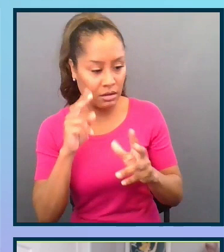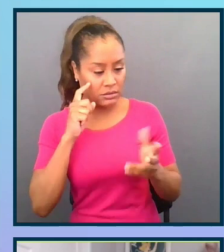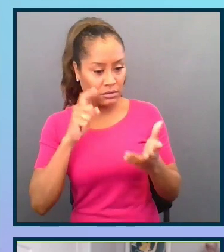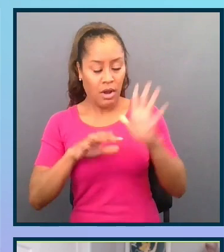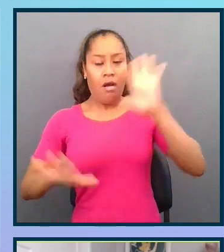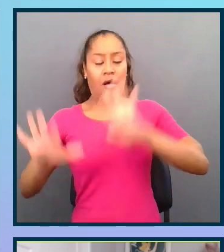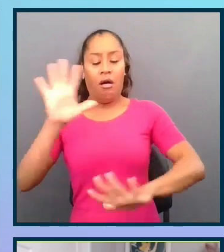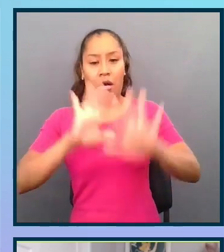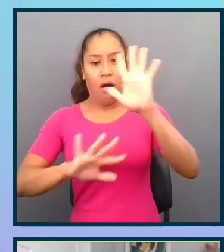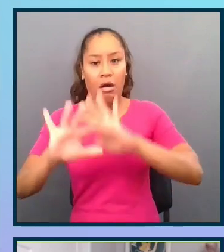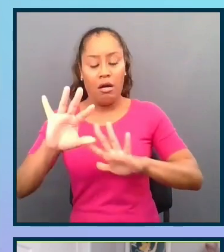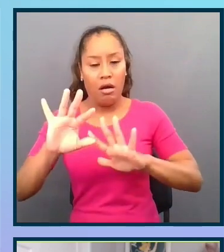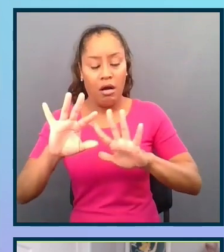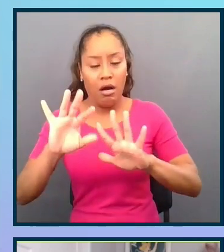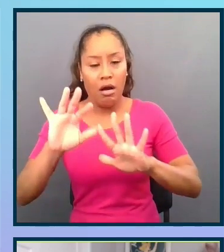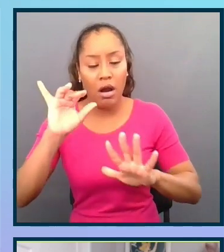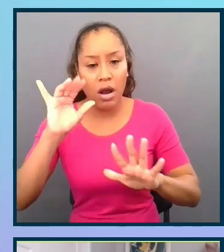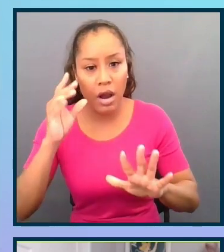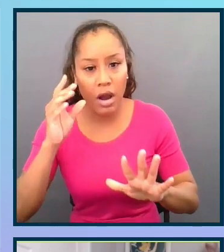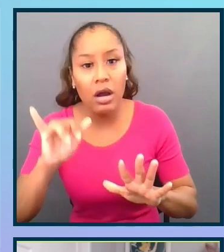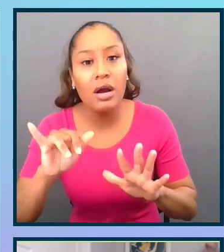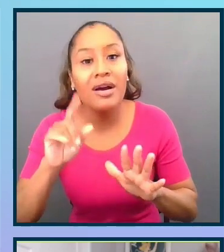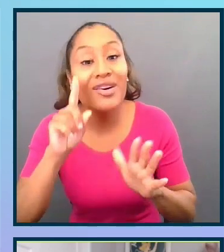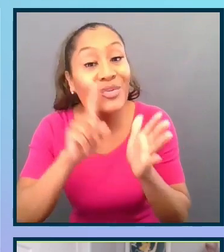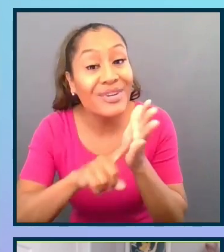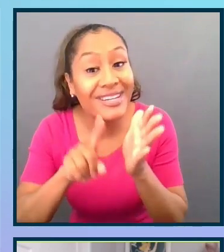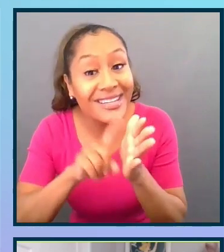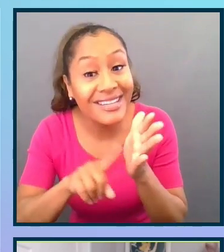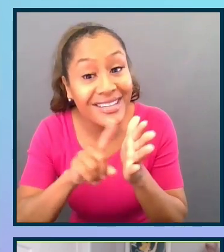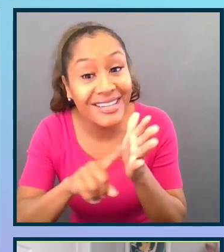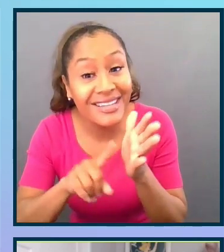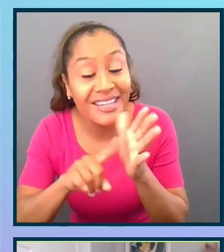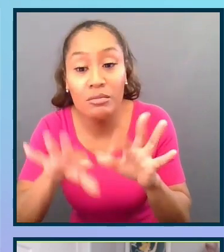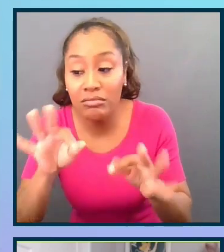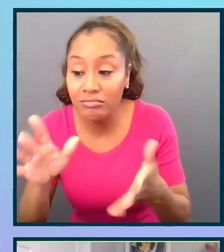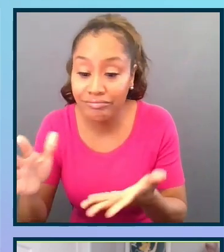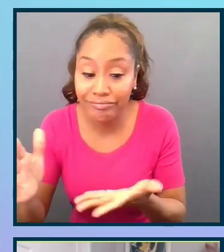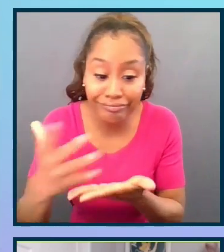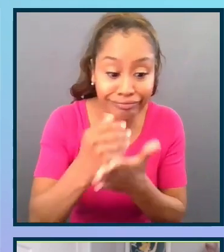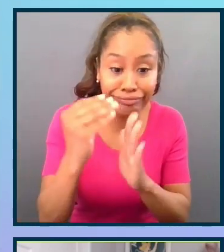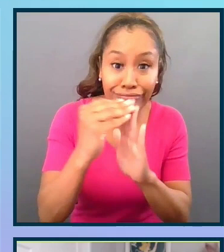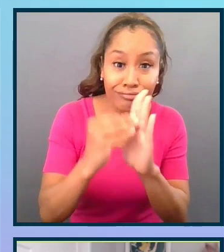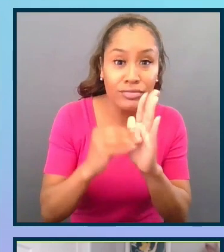And so, research like this and being able to gather research like this is really helpful.